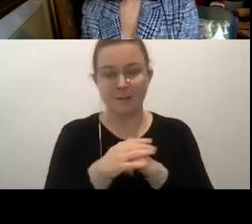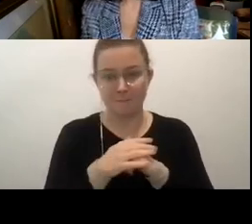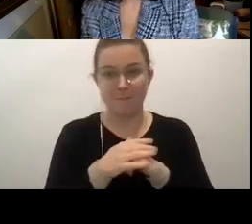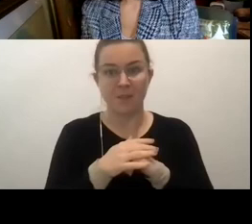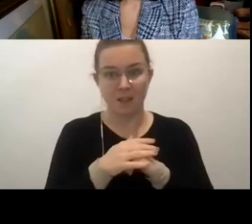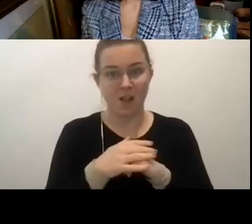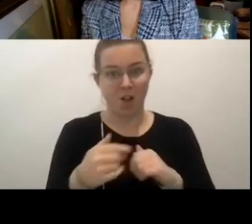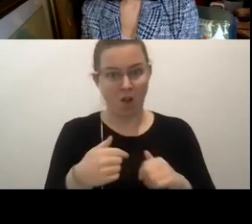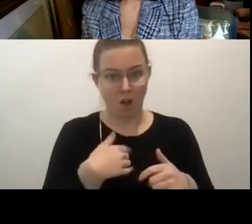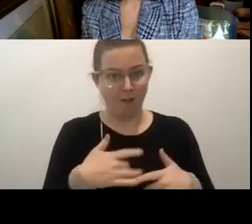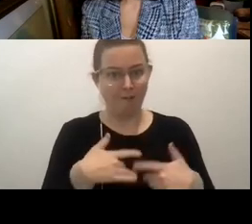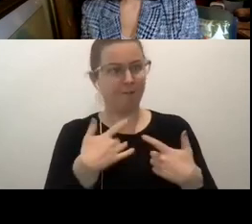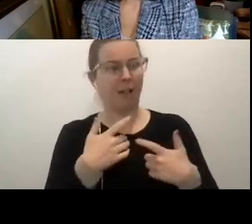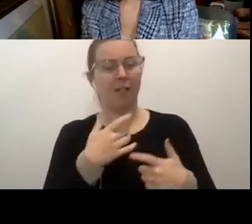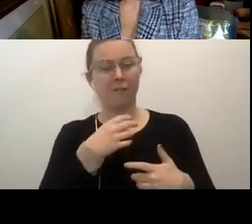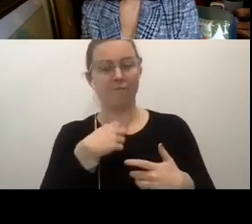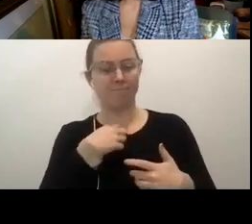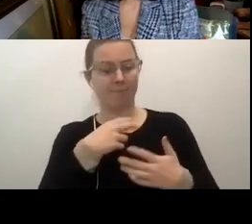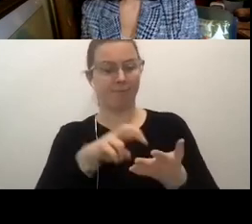vulnerable.